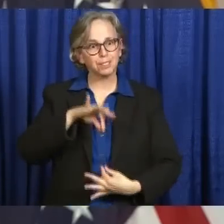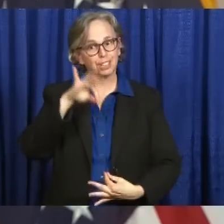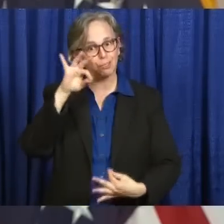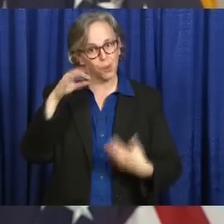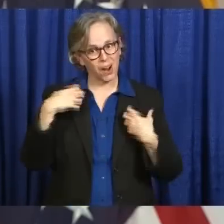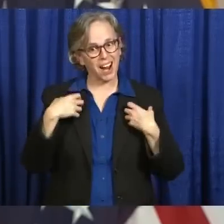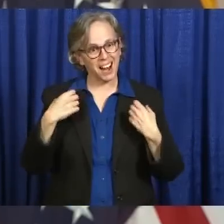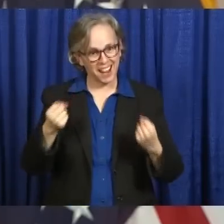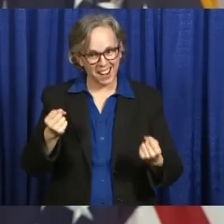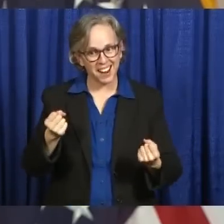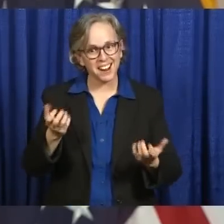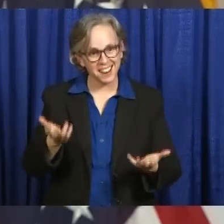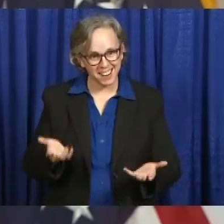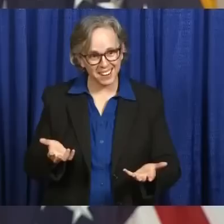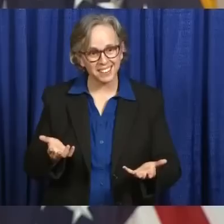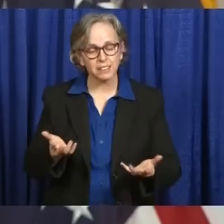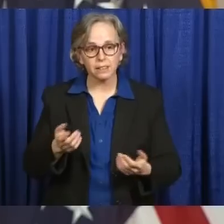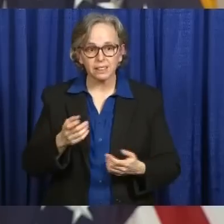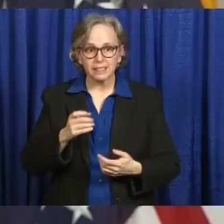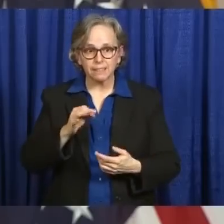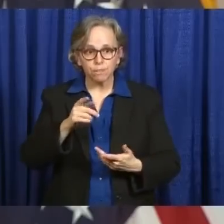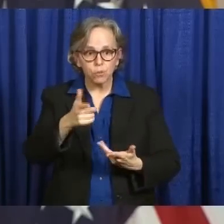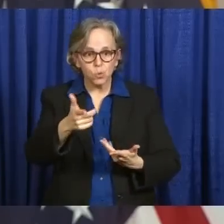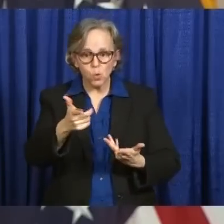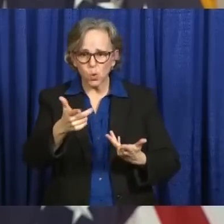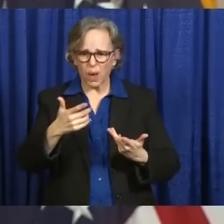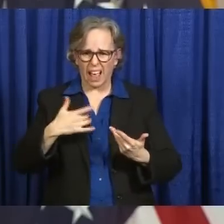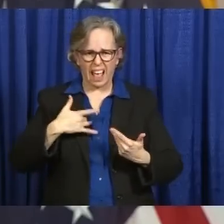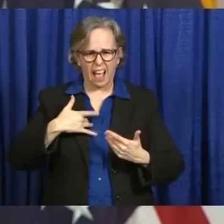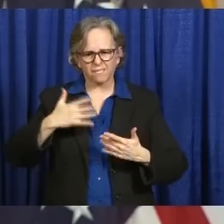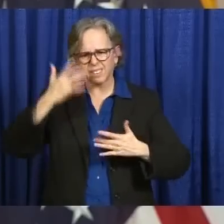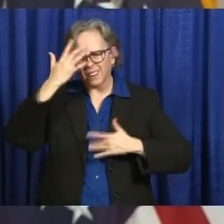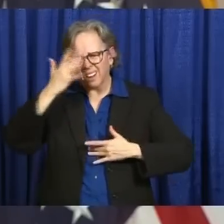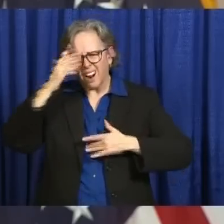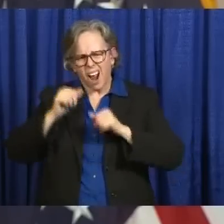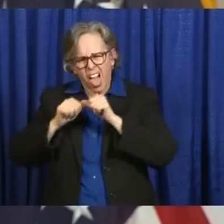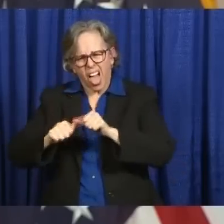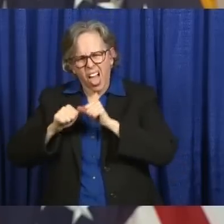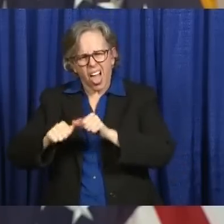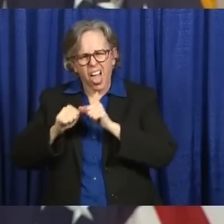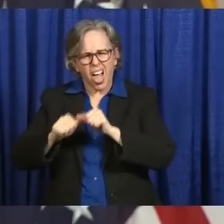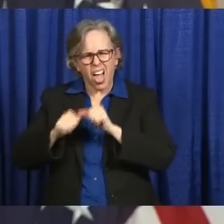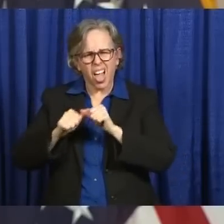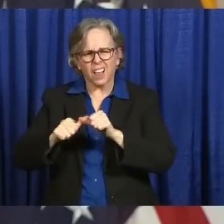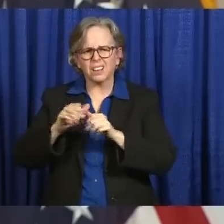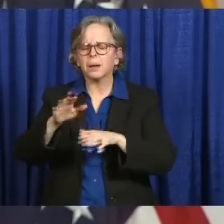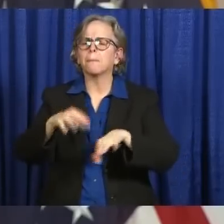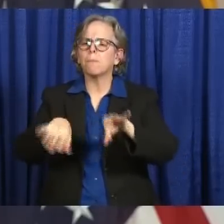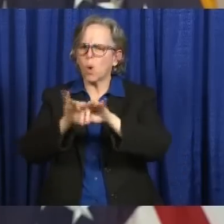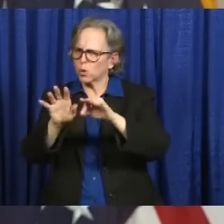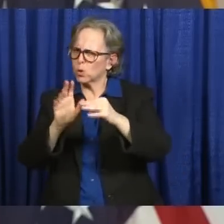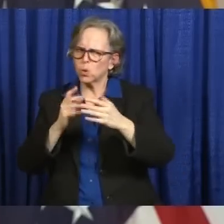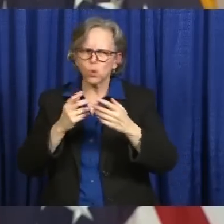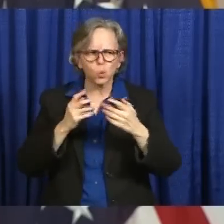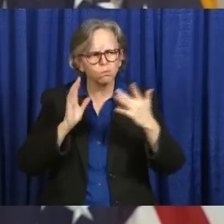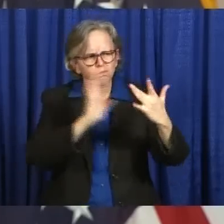FINANCIAL AND SPIRITUAL HEALTH TOO. STAY IN TOUCH WITH YOUR PRIMARY CARE DOCTOR IF YOU HAVE